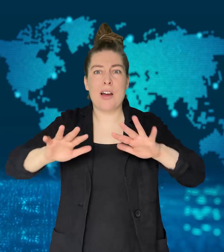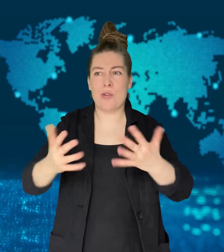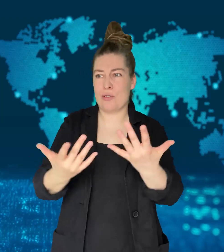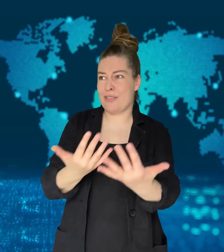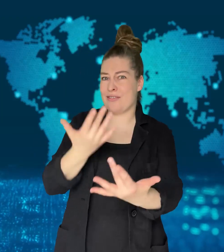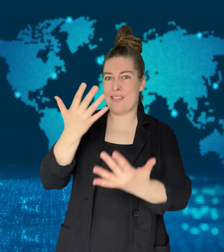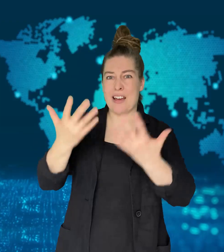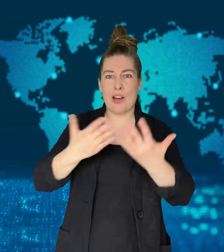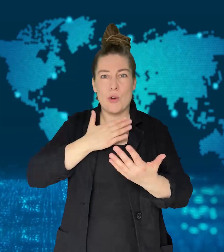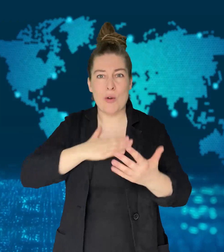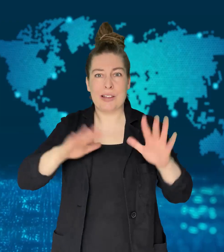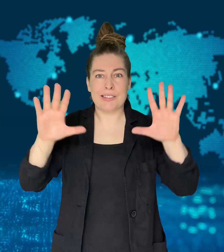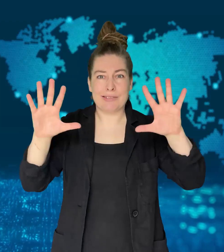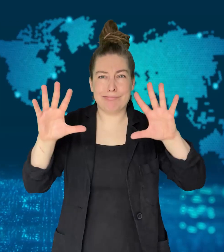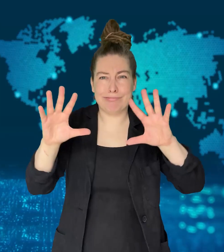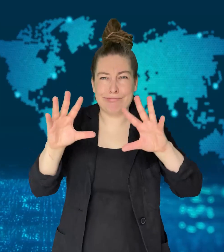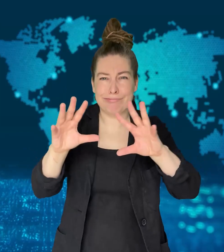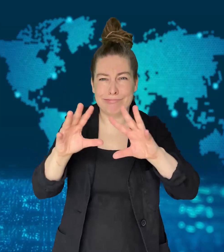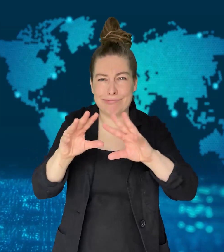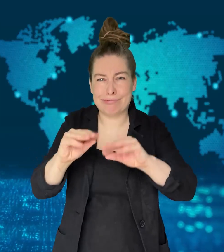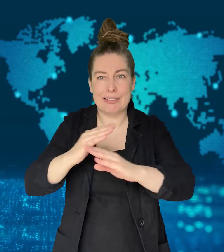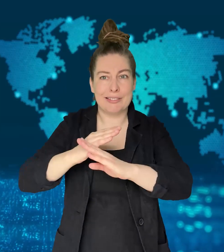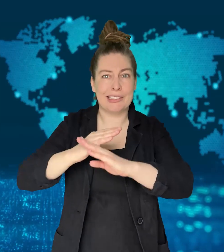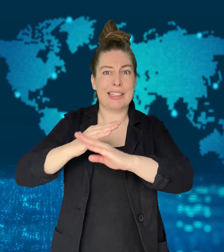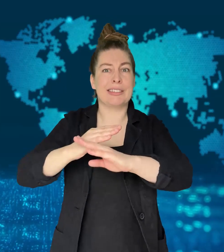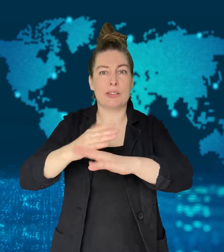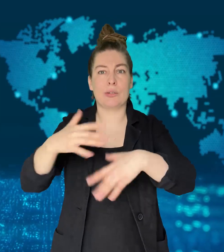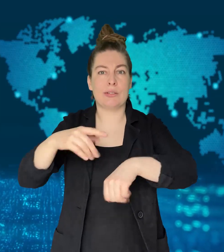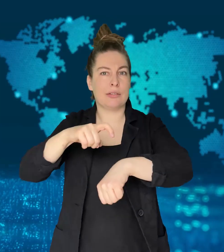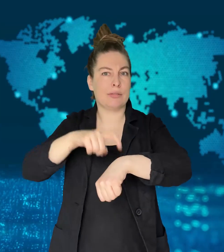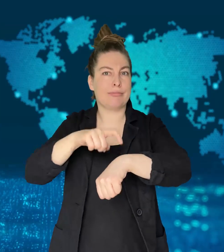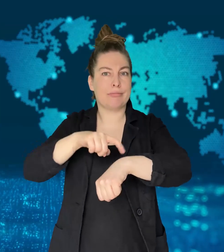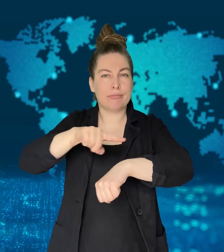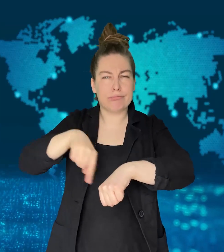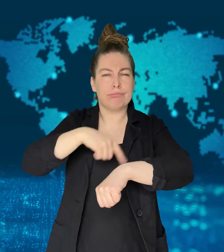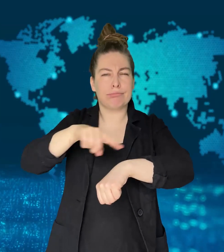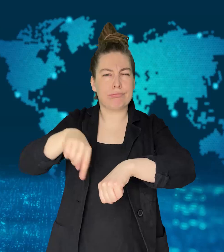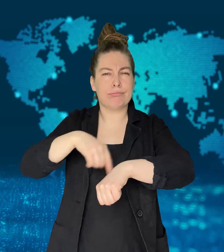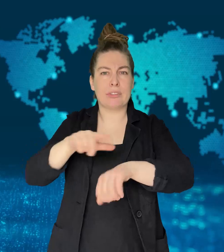have revealed a larger problem.